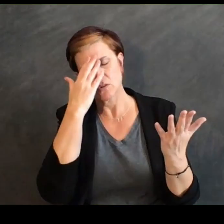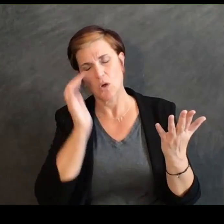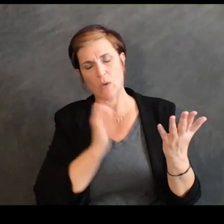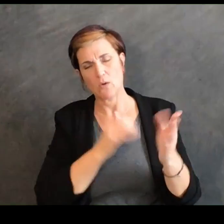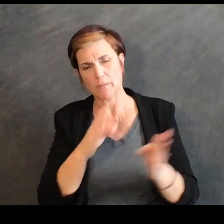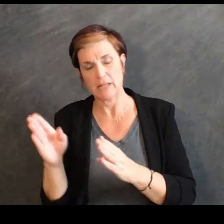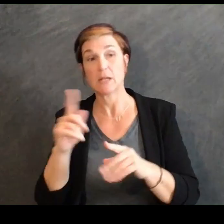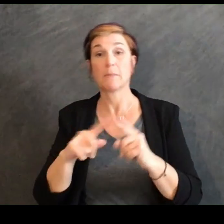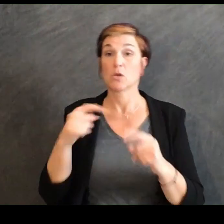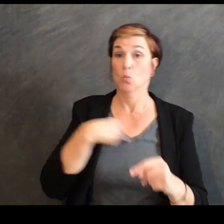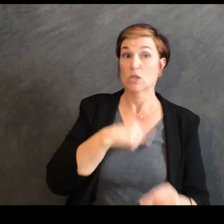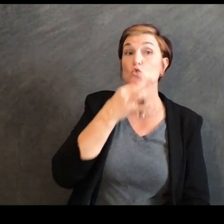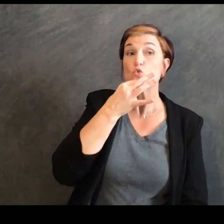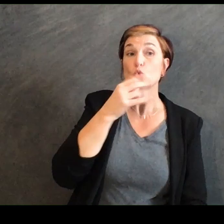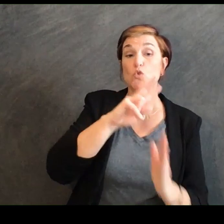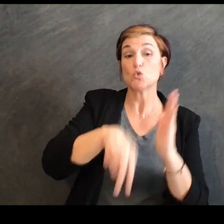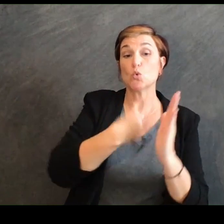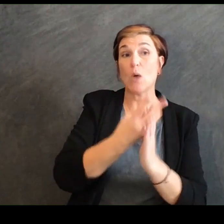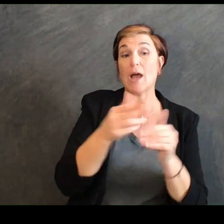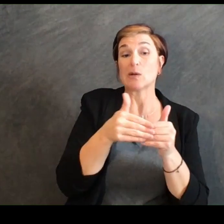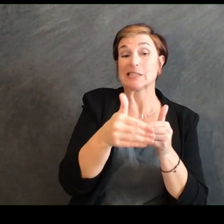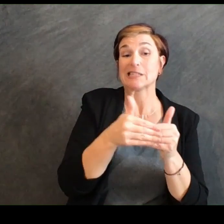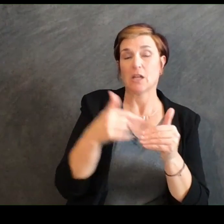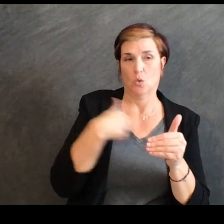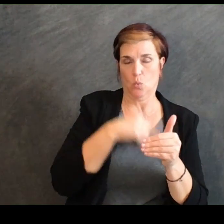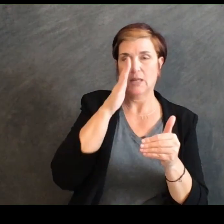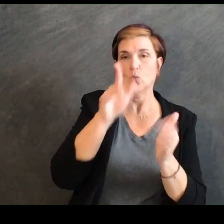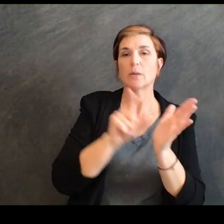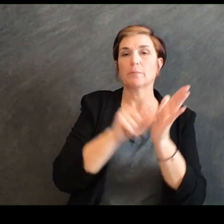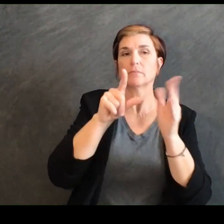about two hours stating quite a few other steps very